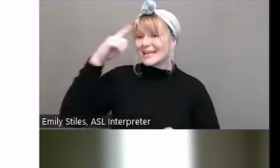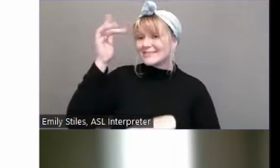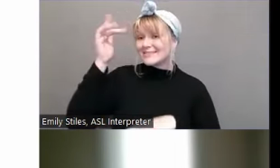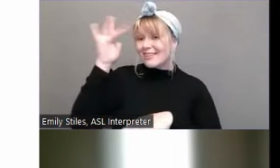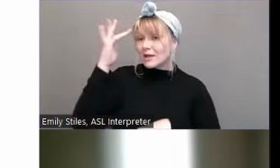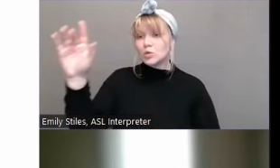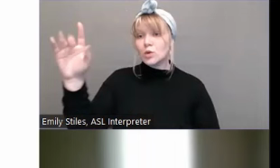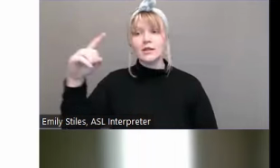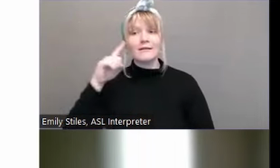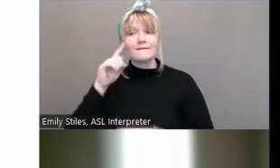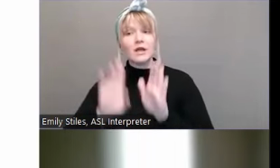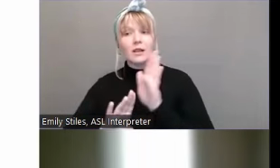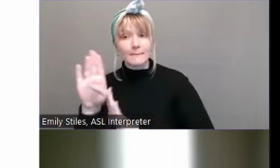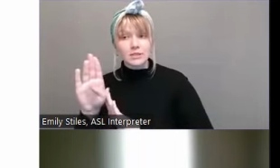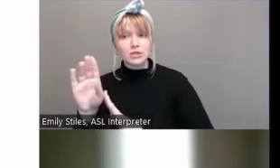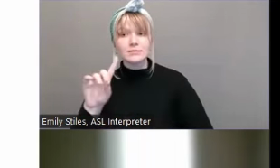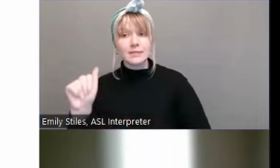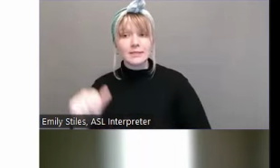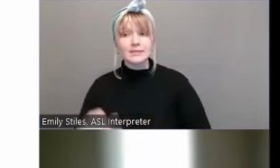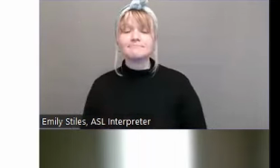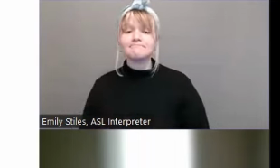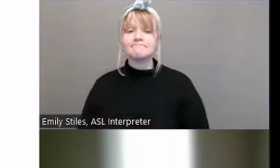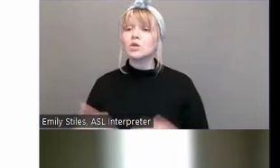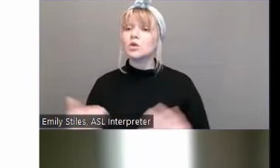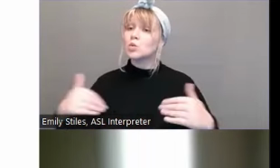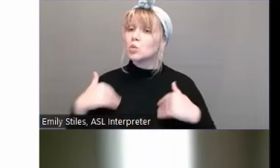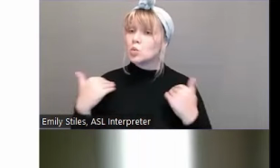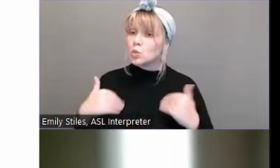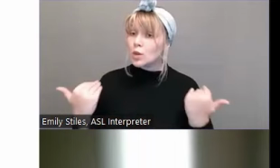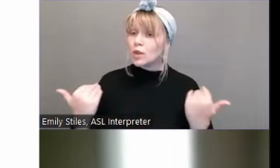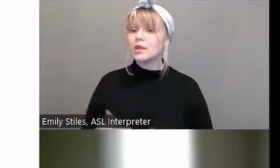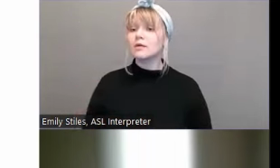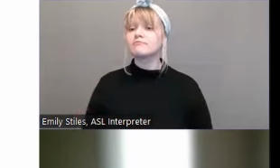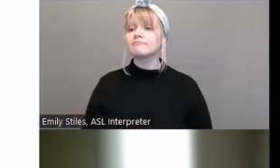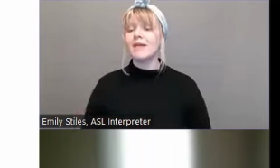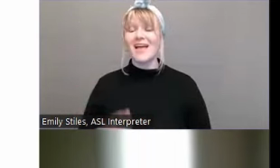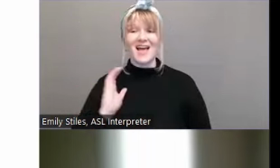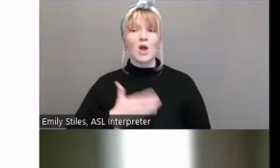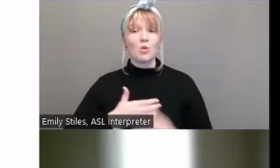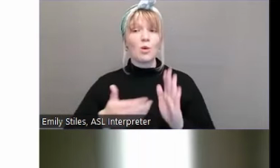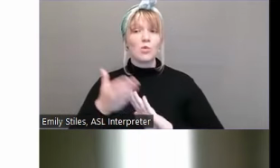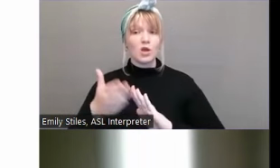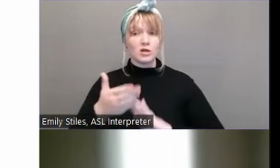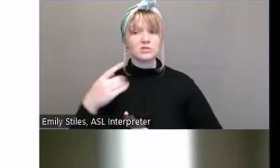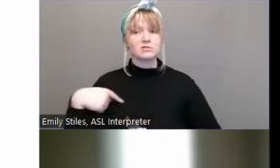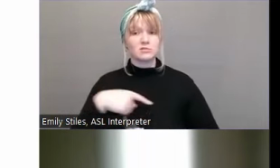Our project we’re operationalizing now are for people with substance use disorders, and